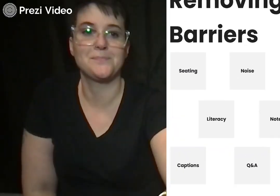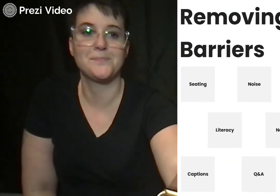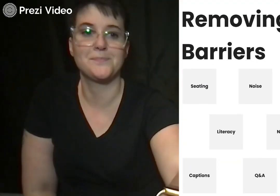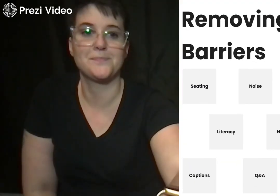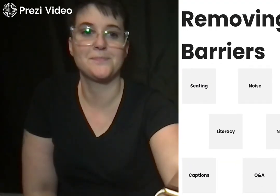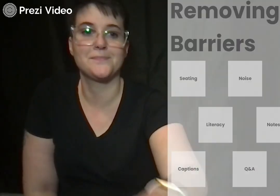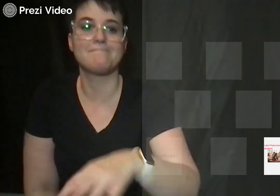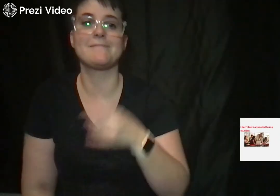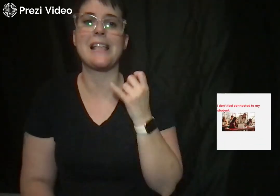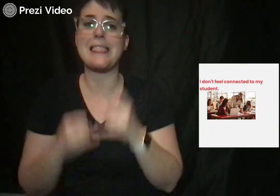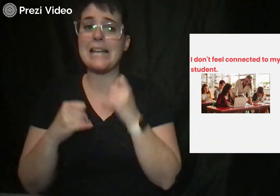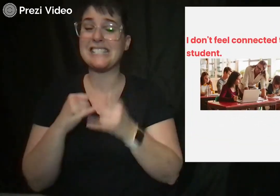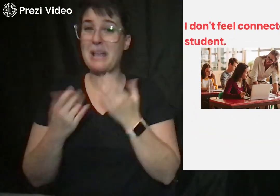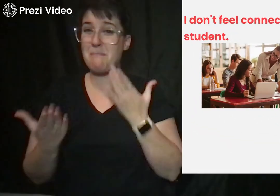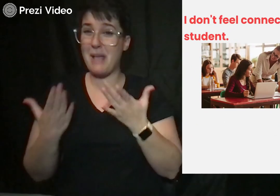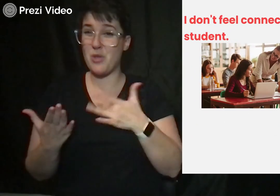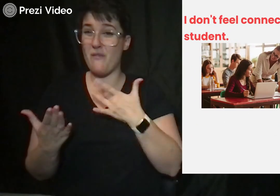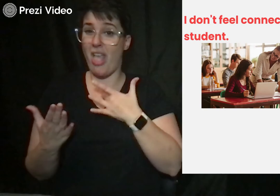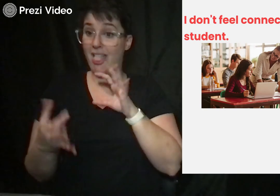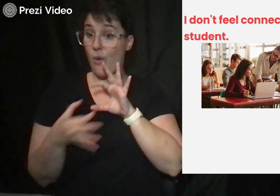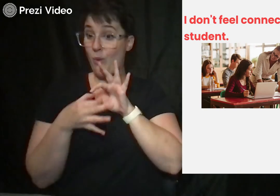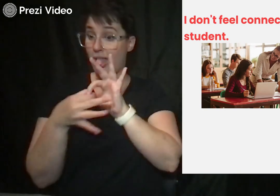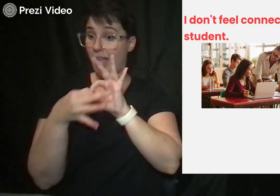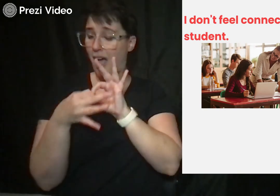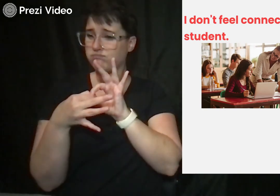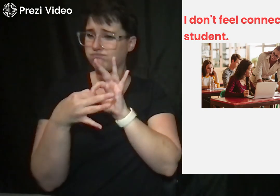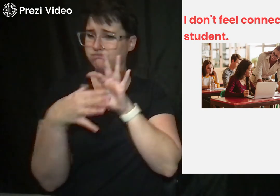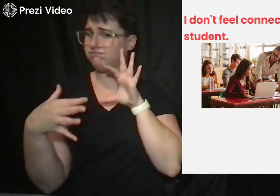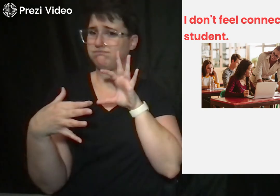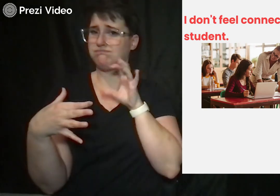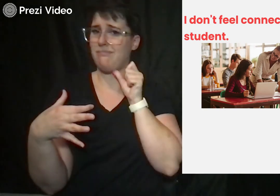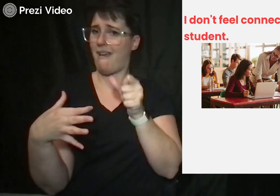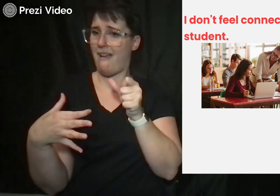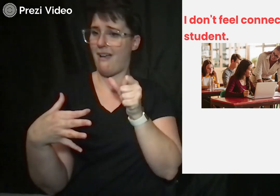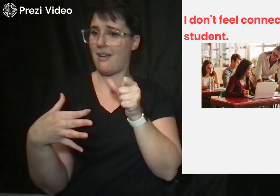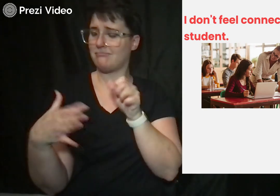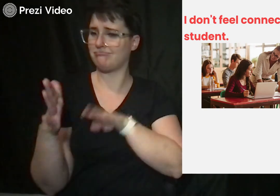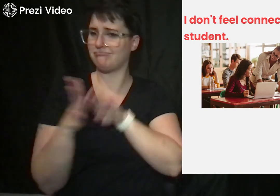Finally, suppose you don’t feel a connection with your student.